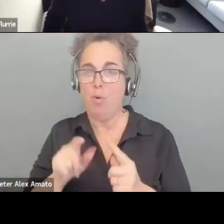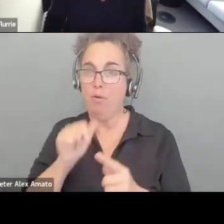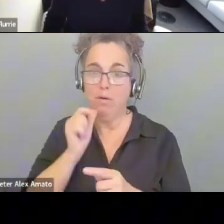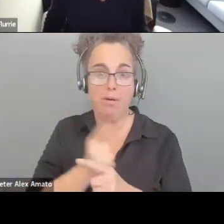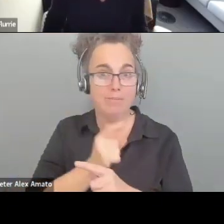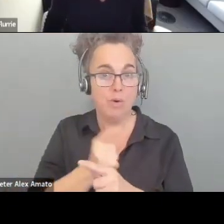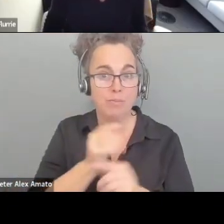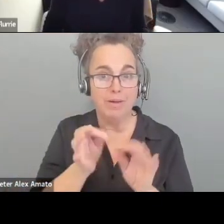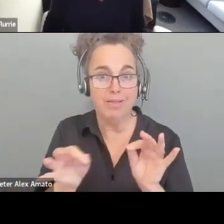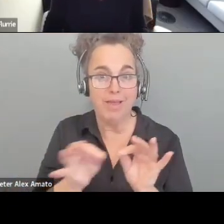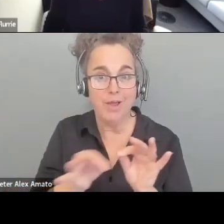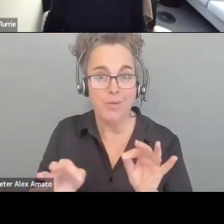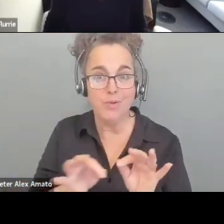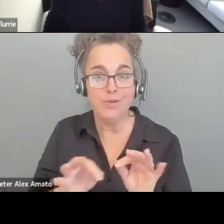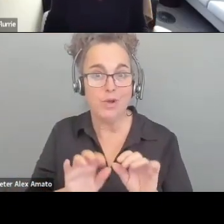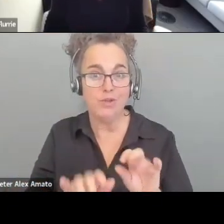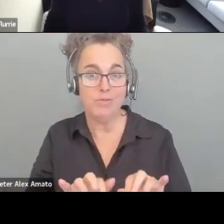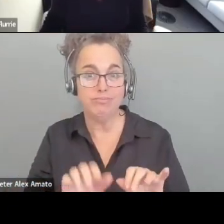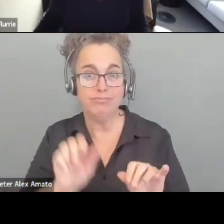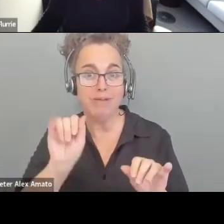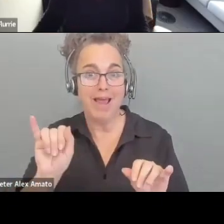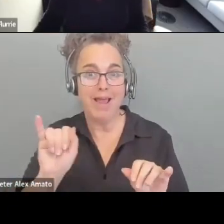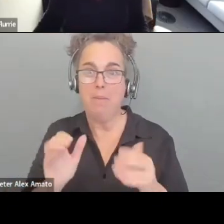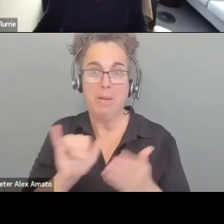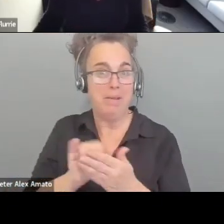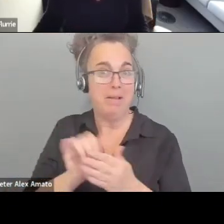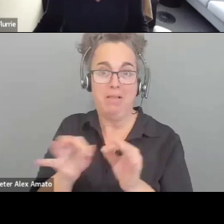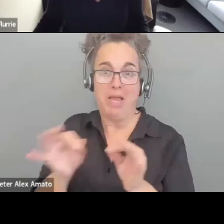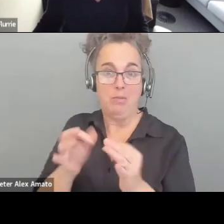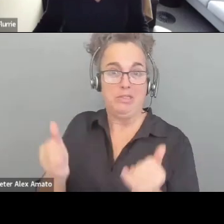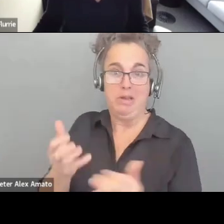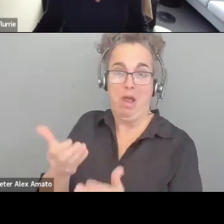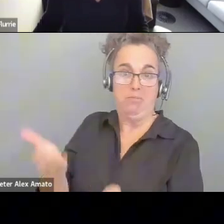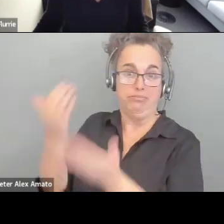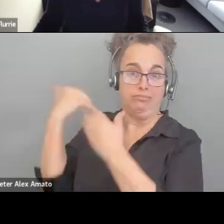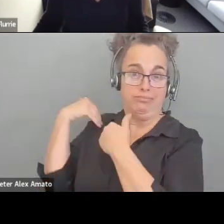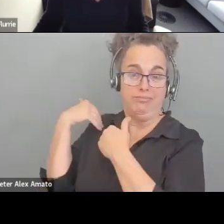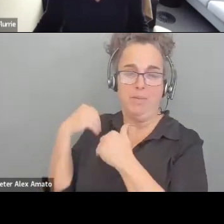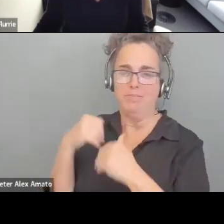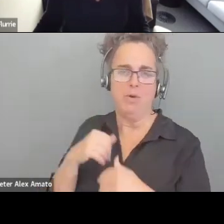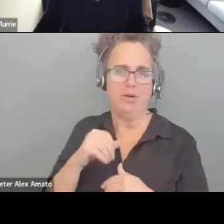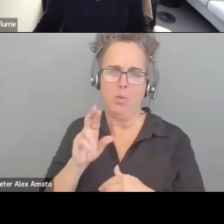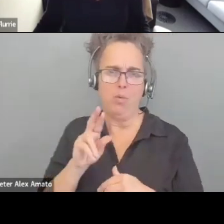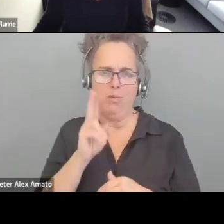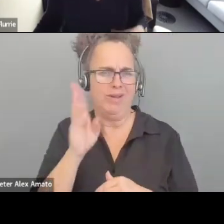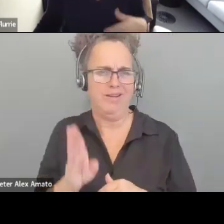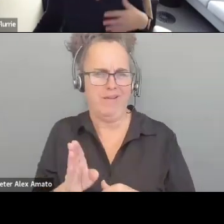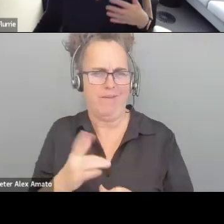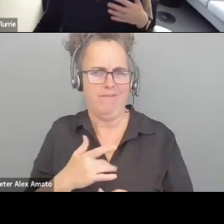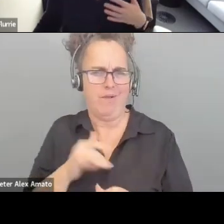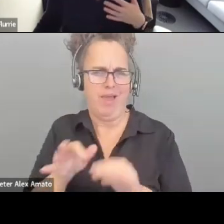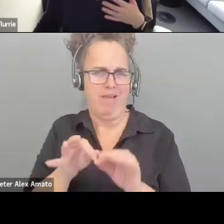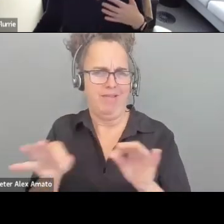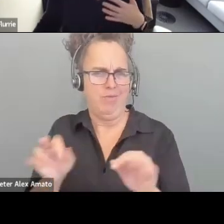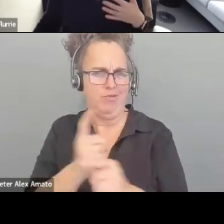that may have aged out or just has never been appropriate. What we've been able to do,